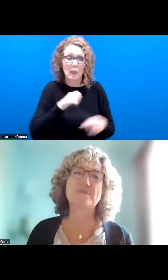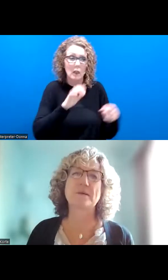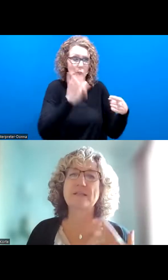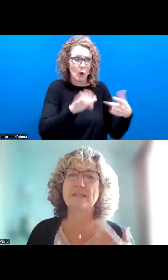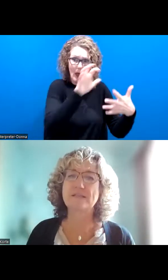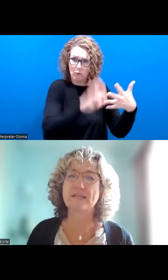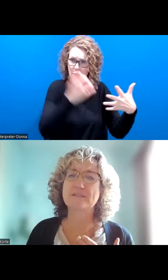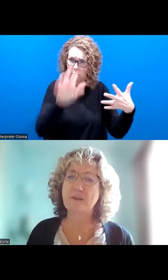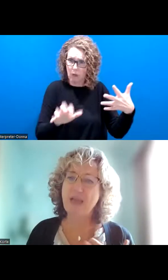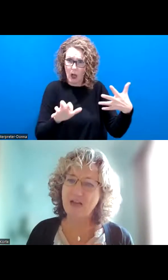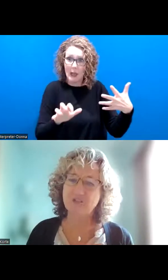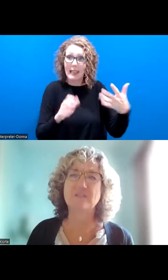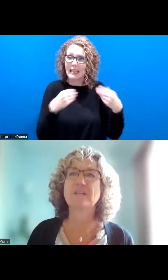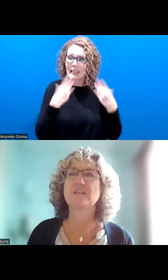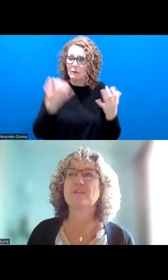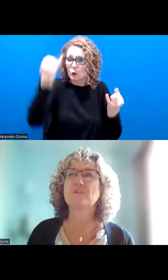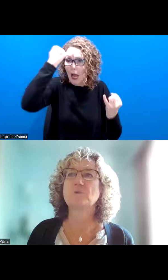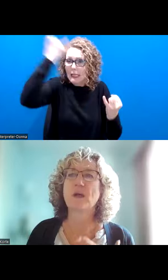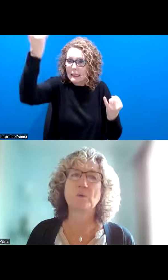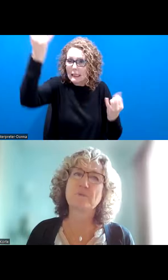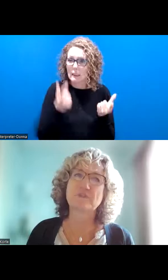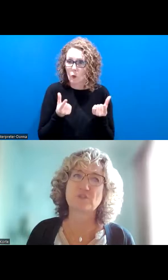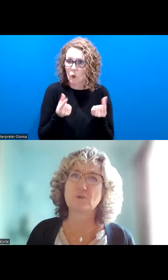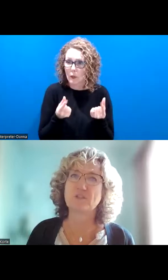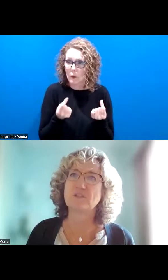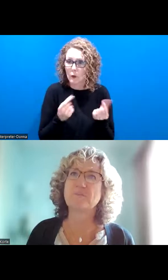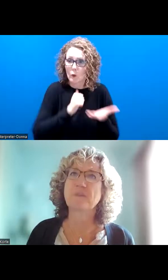a break of five or more consecutive years.